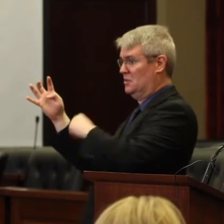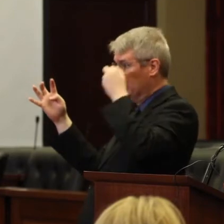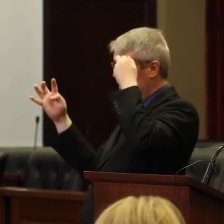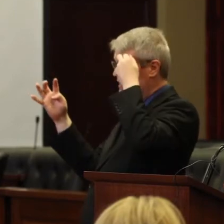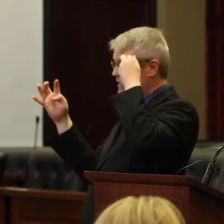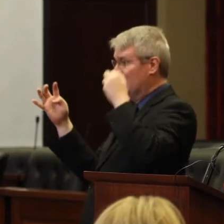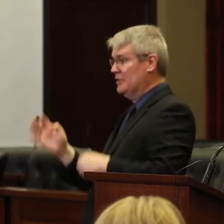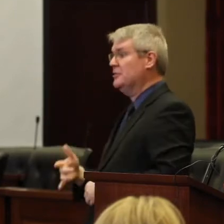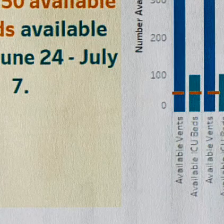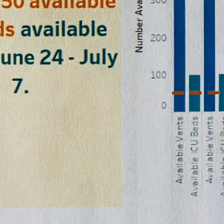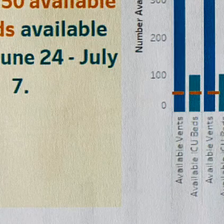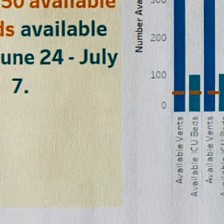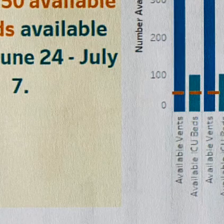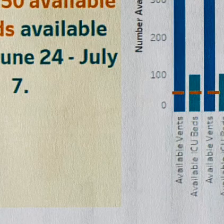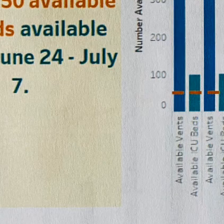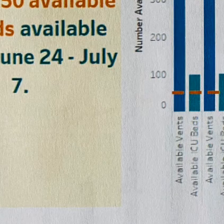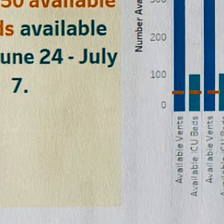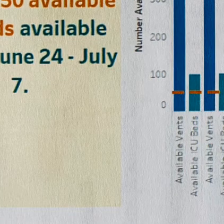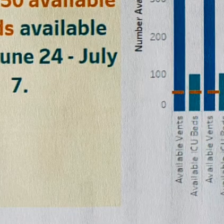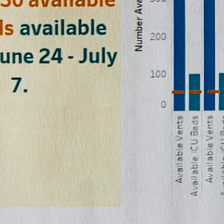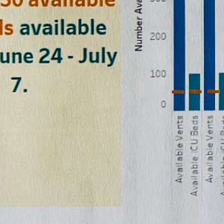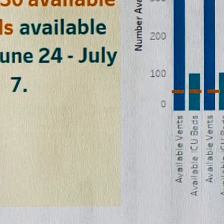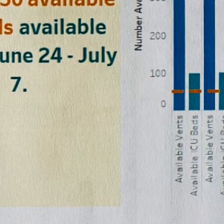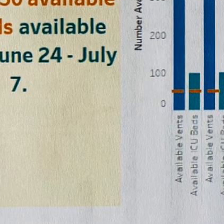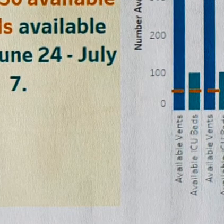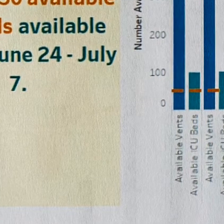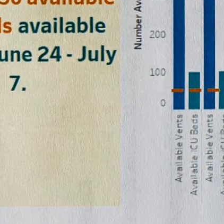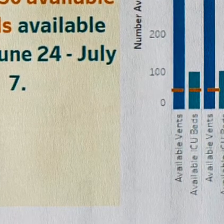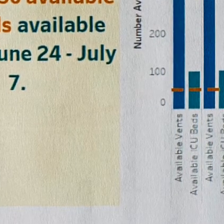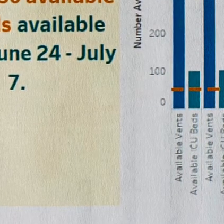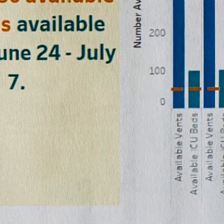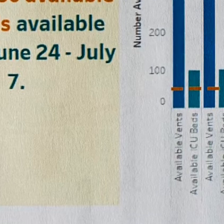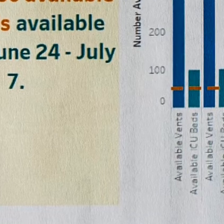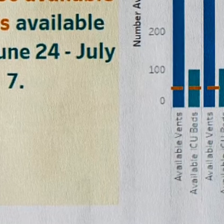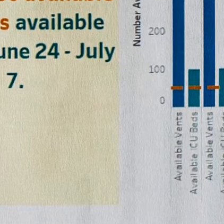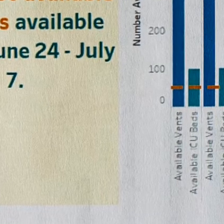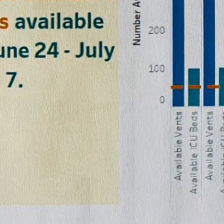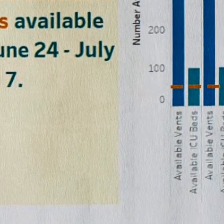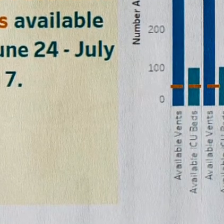We also have a better supply, I should say of PPE. We're hoping that doesn't change as we start to see more cases.